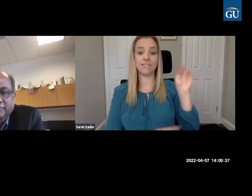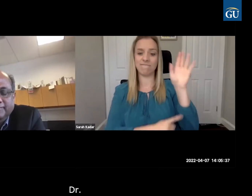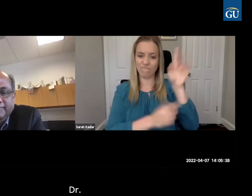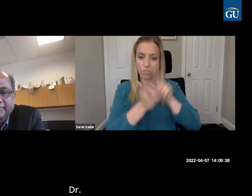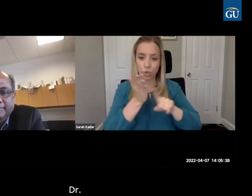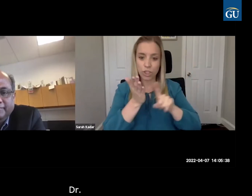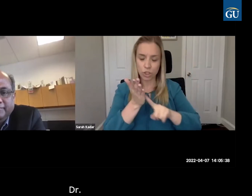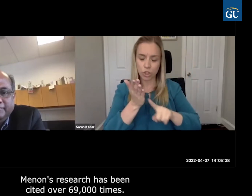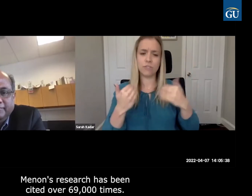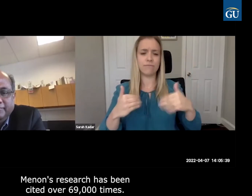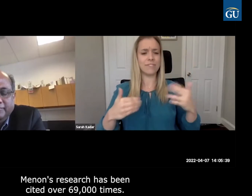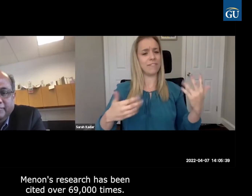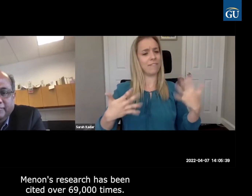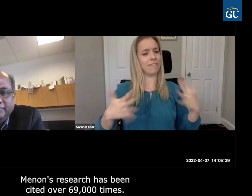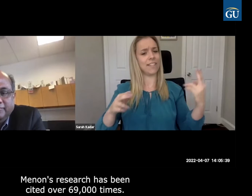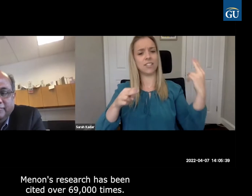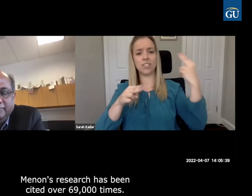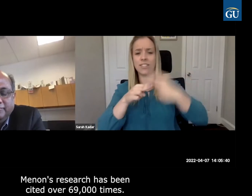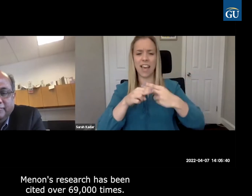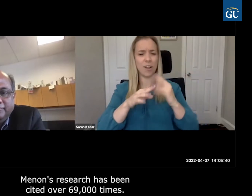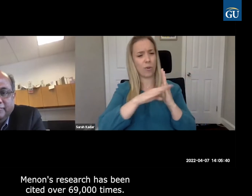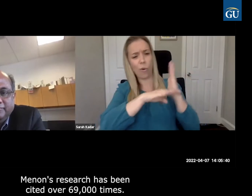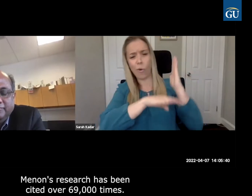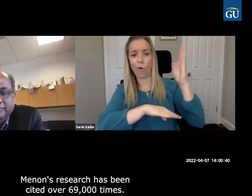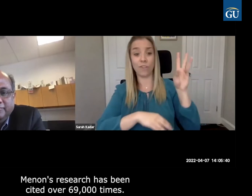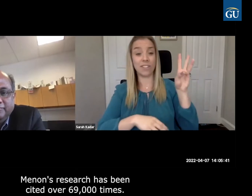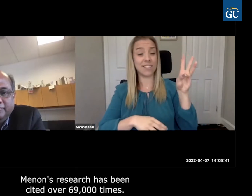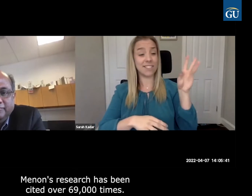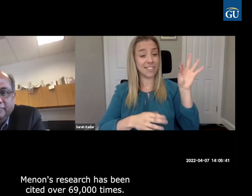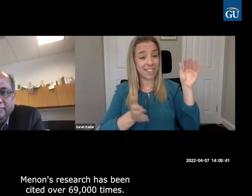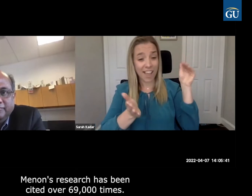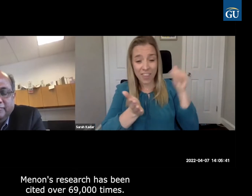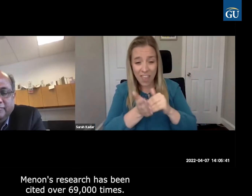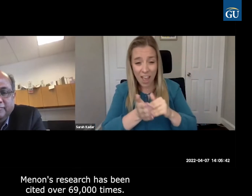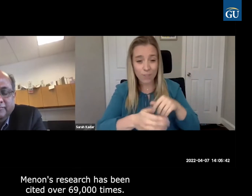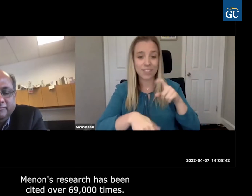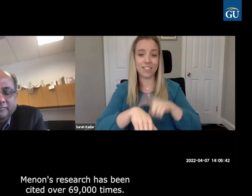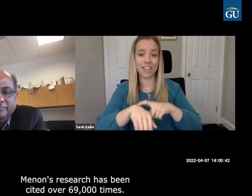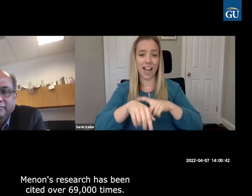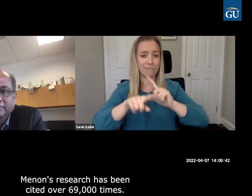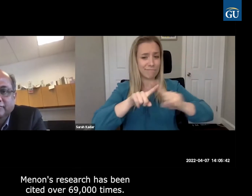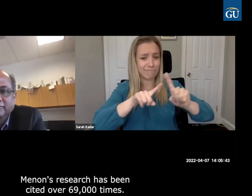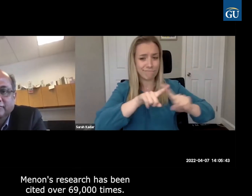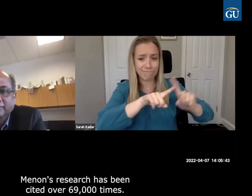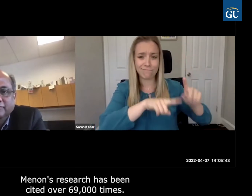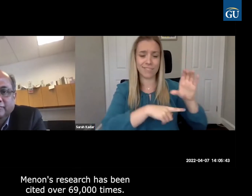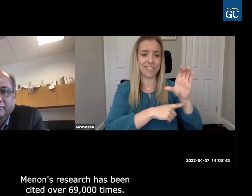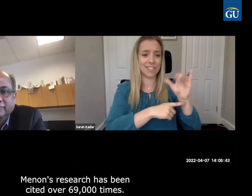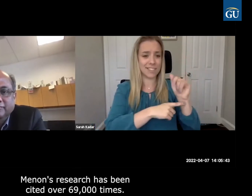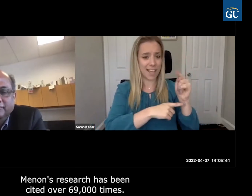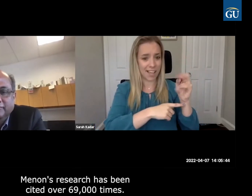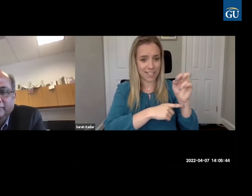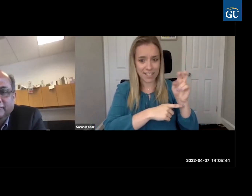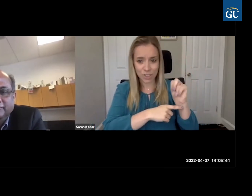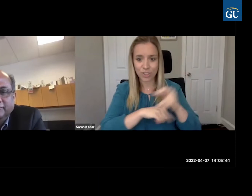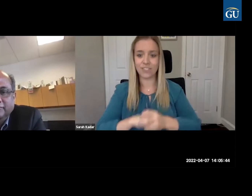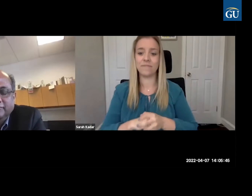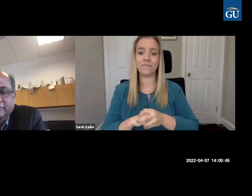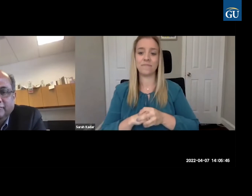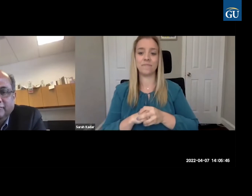dr mennon's research